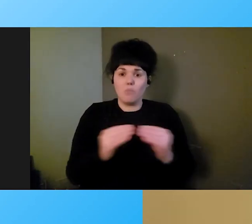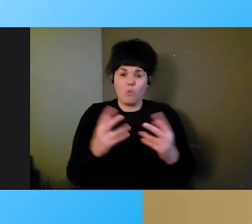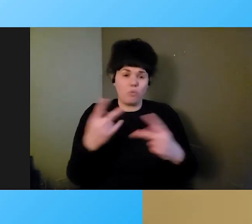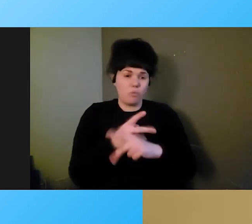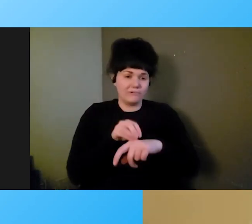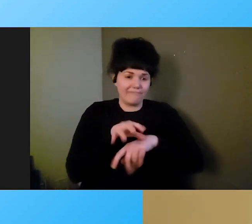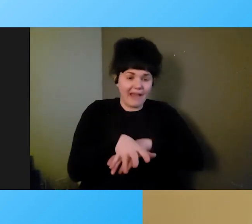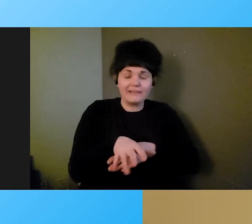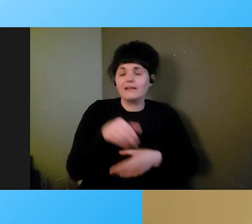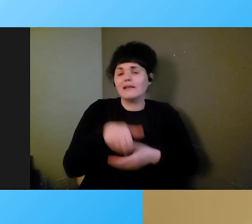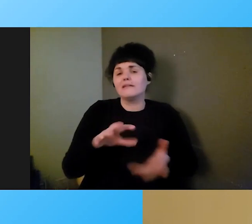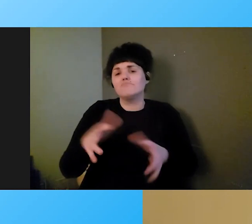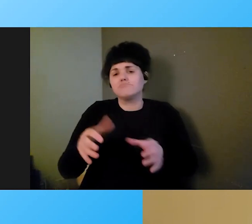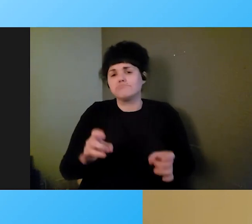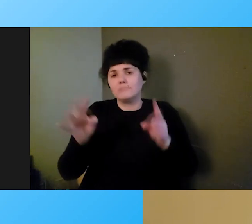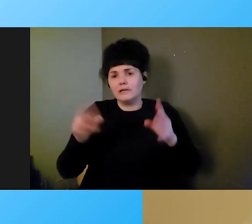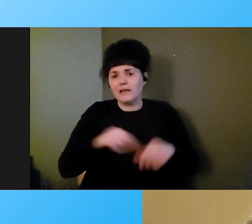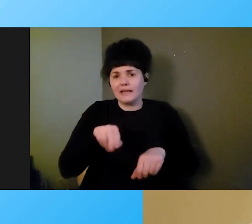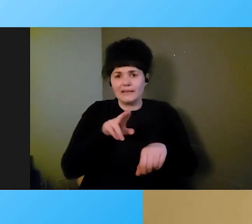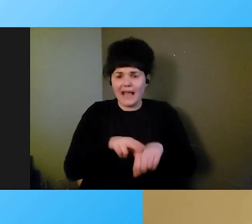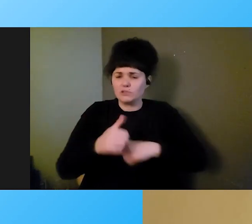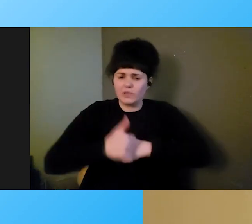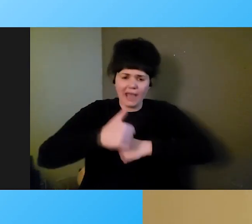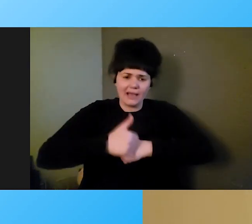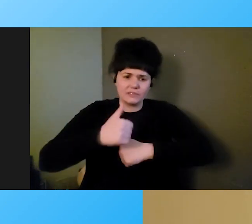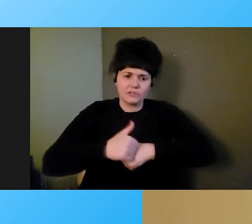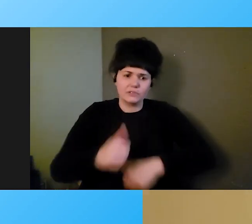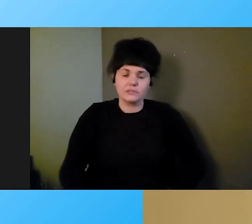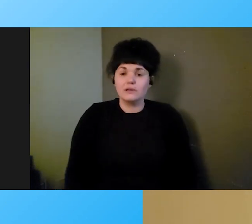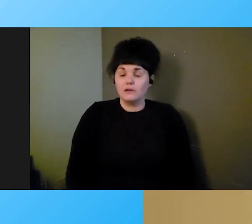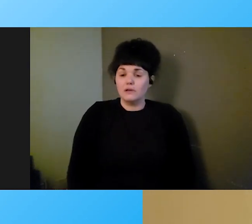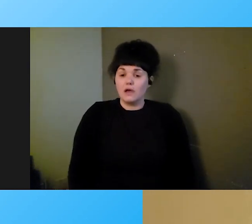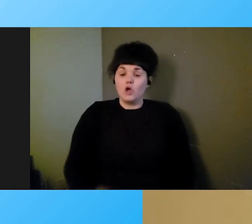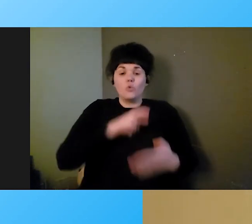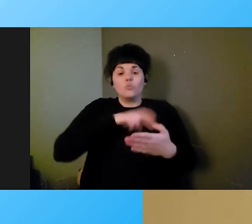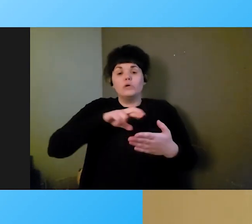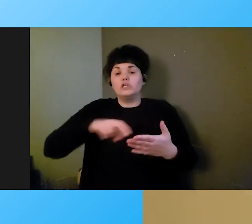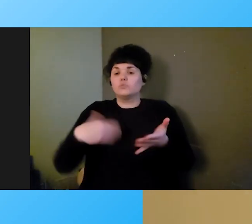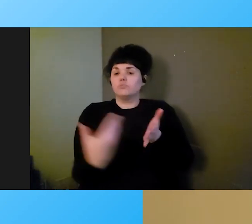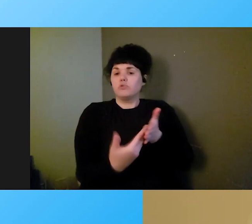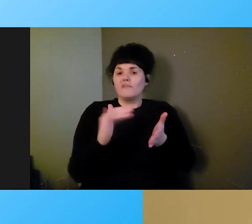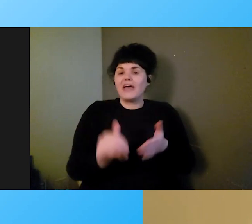natural hazards. And the findings indicate that inadequate planning and